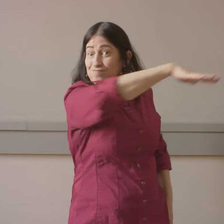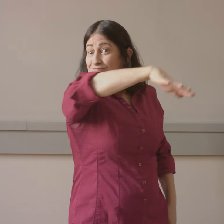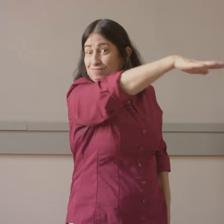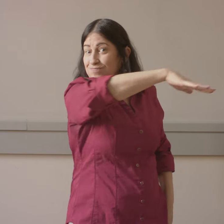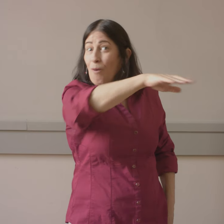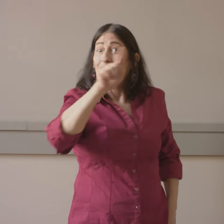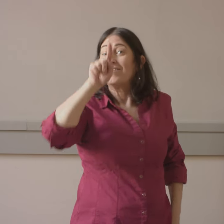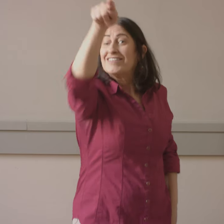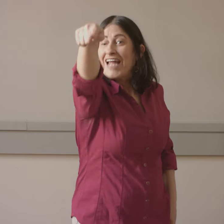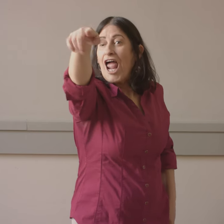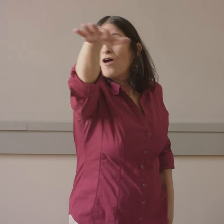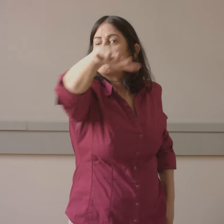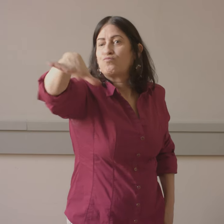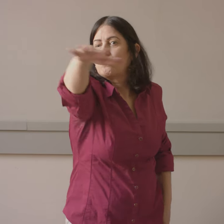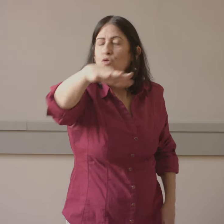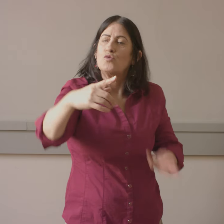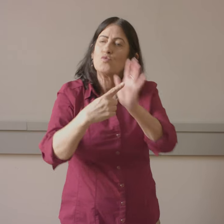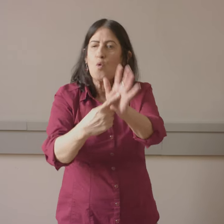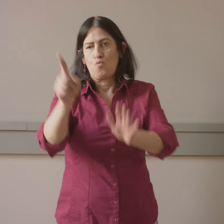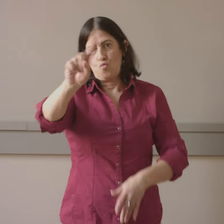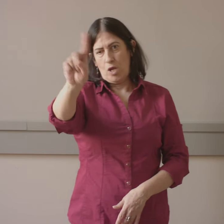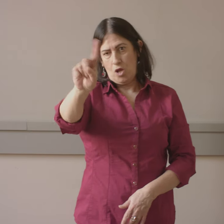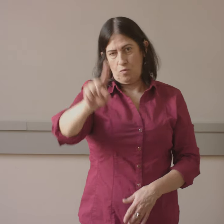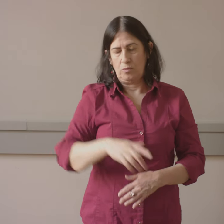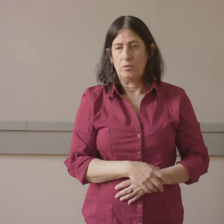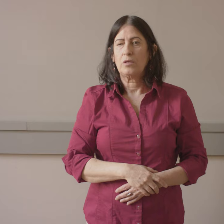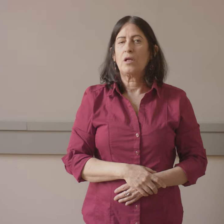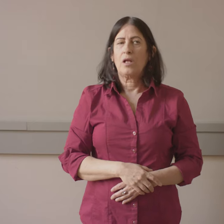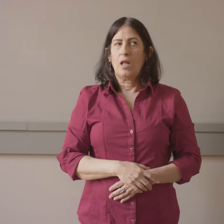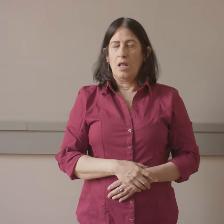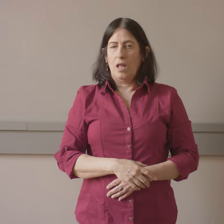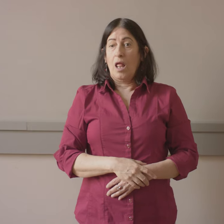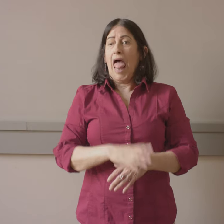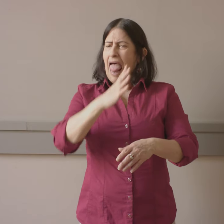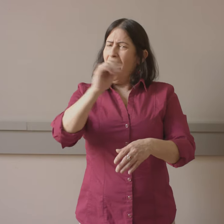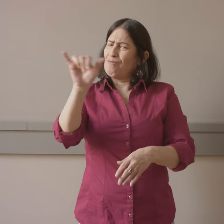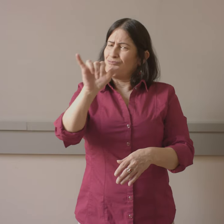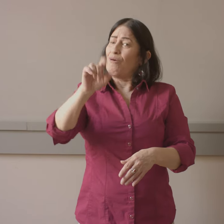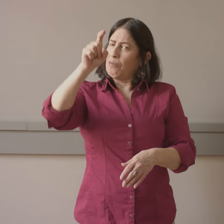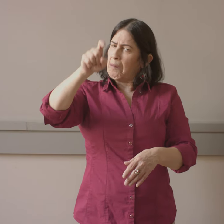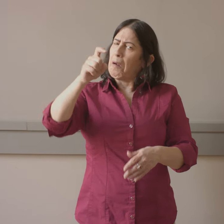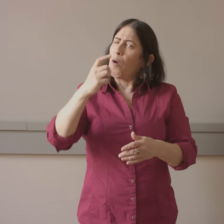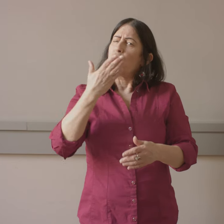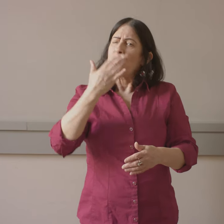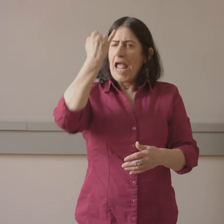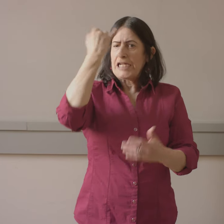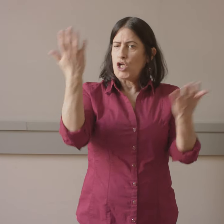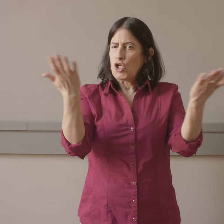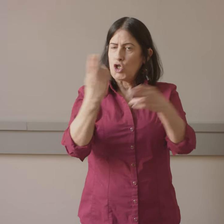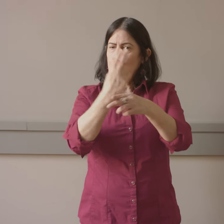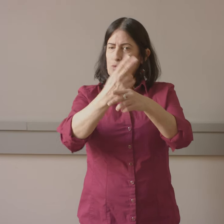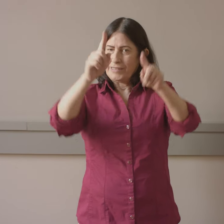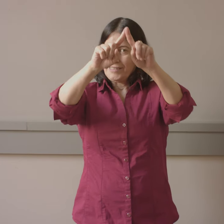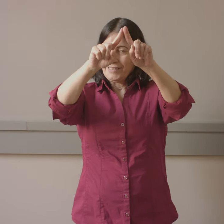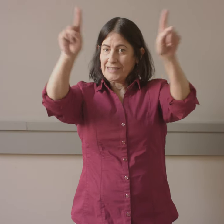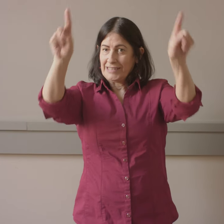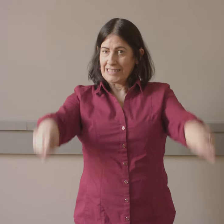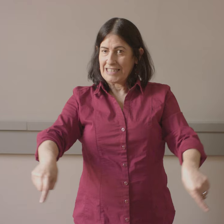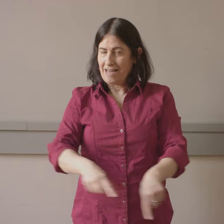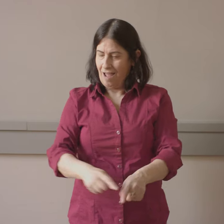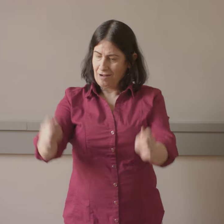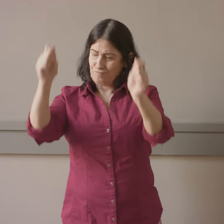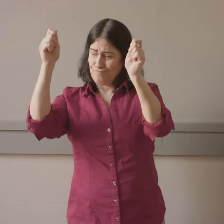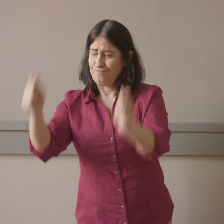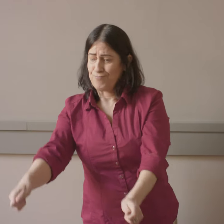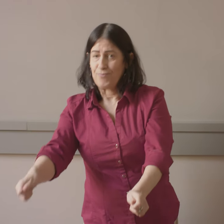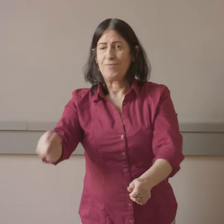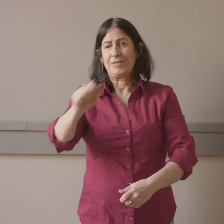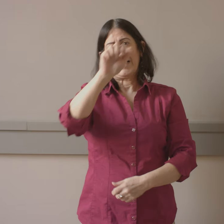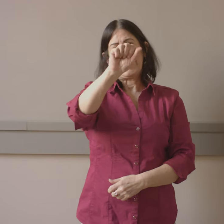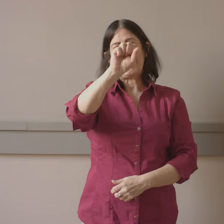to be in. This area to show you where. And it's a good idea to use written signs if